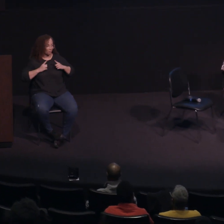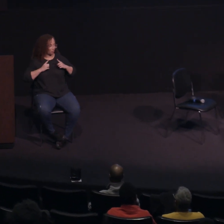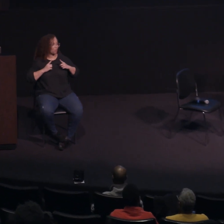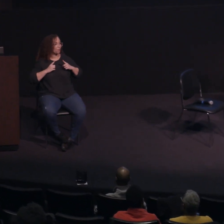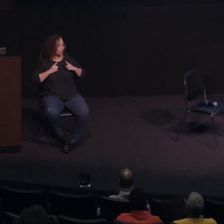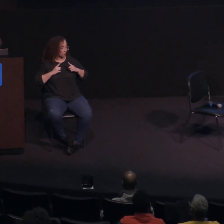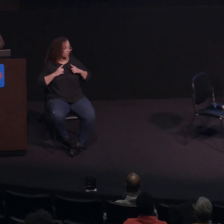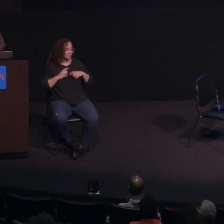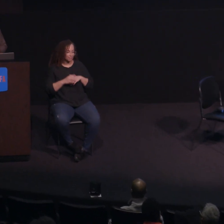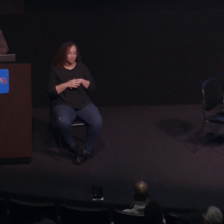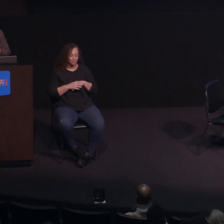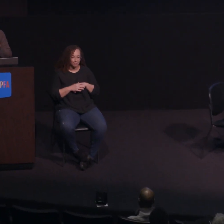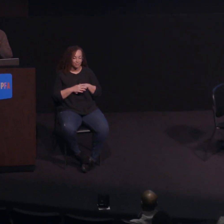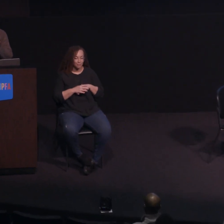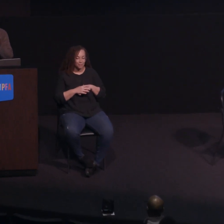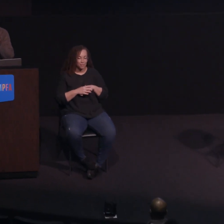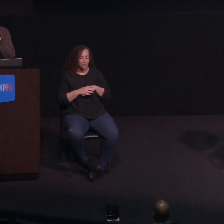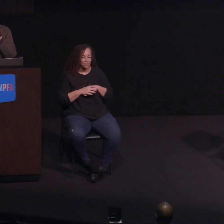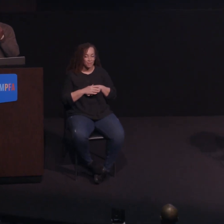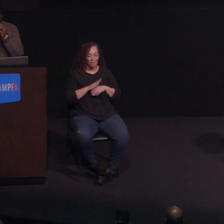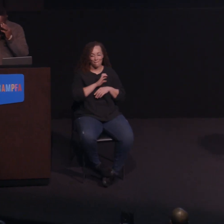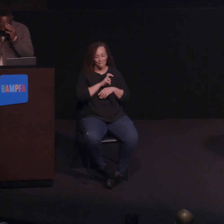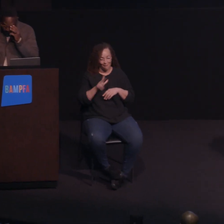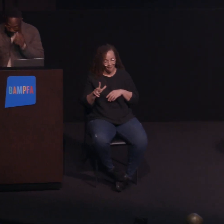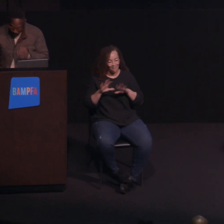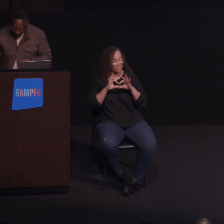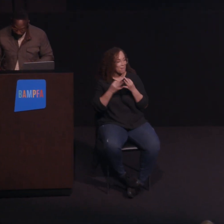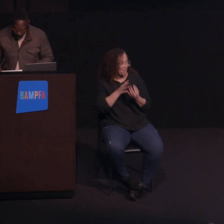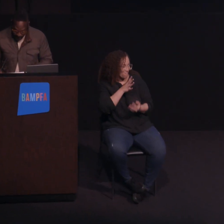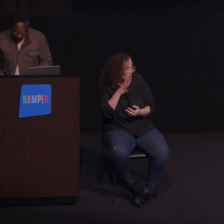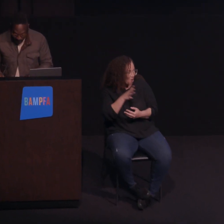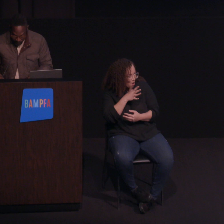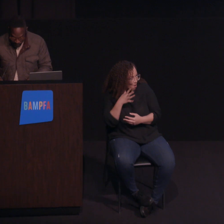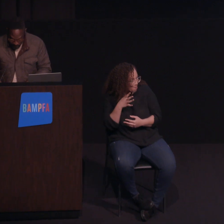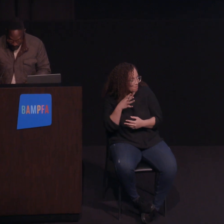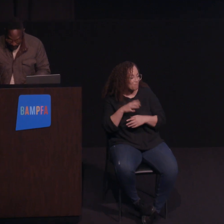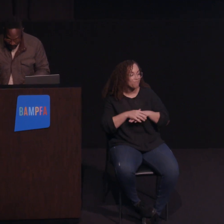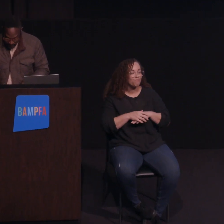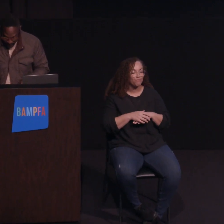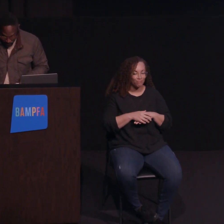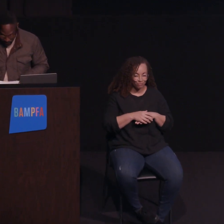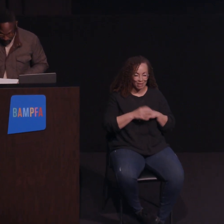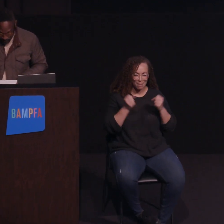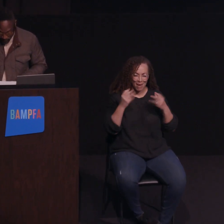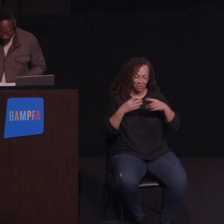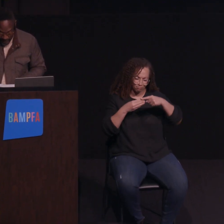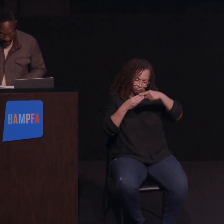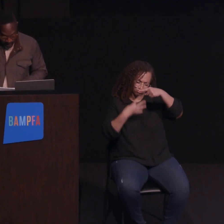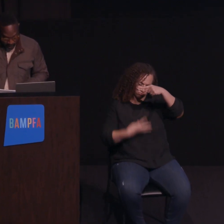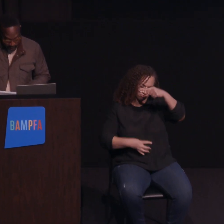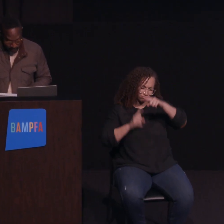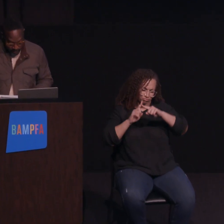and returning to his family's farm. Of his many accomplishments, including delivering a Ted Talk,